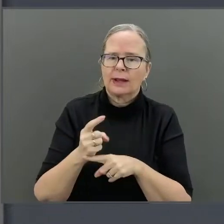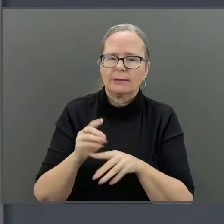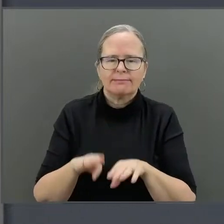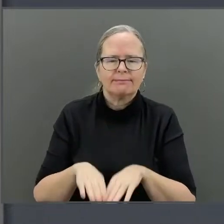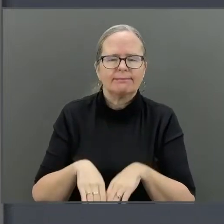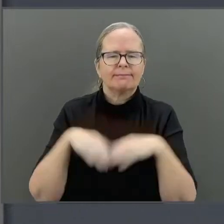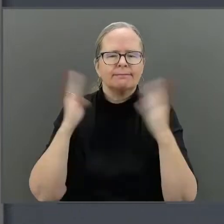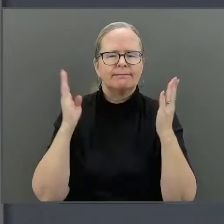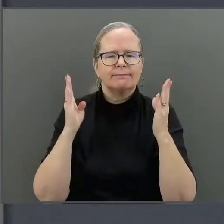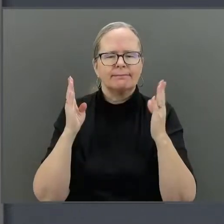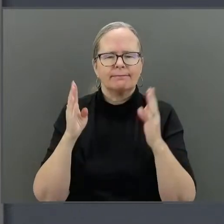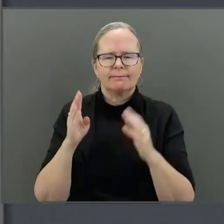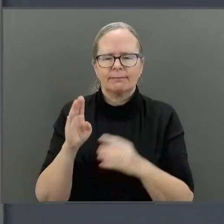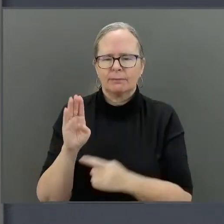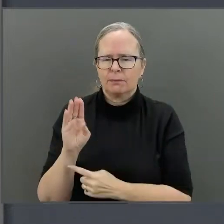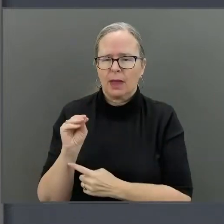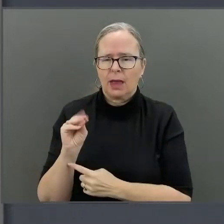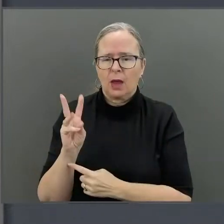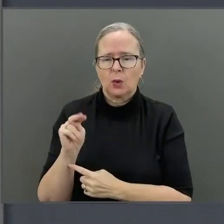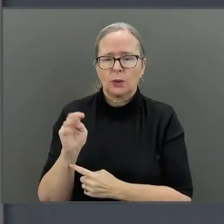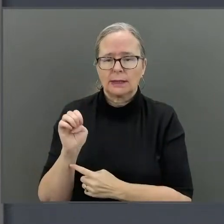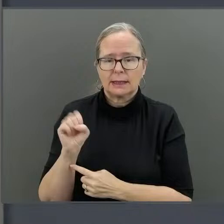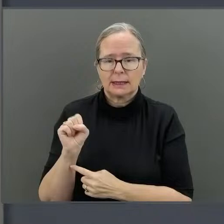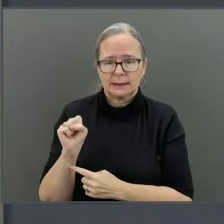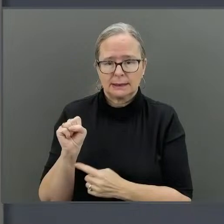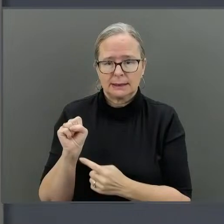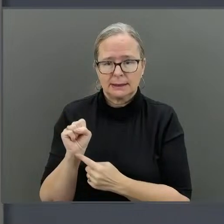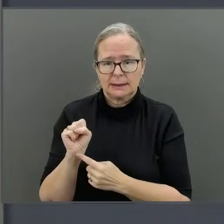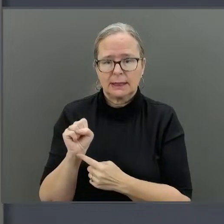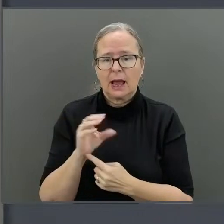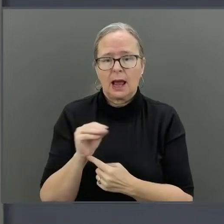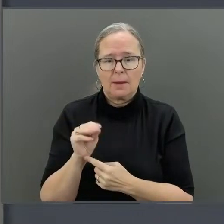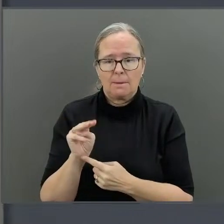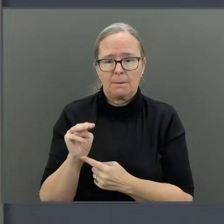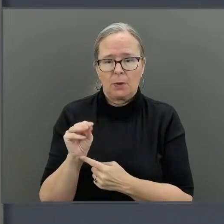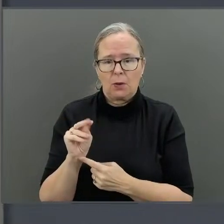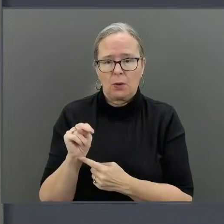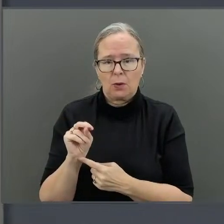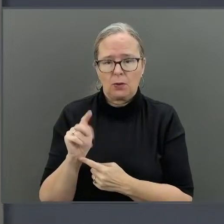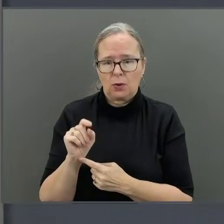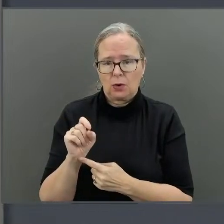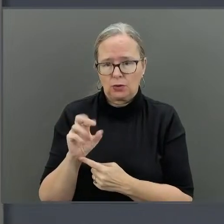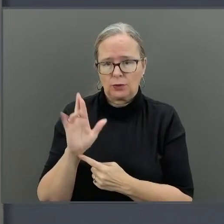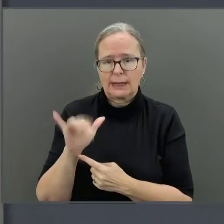for something for your pet or maybe a fun and interesting place for a date maybe you need a new